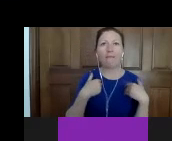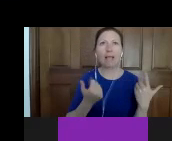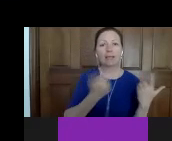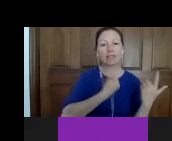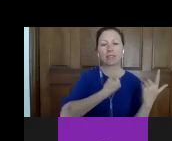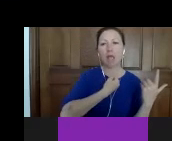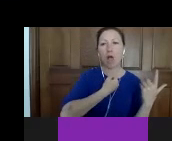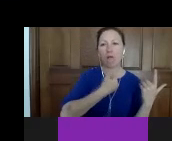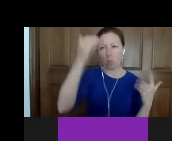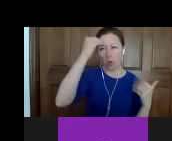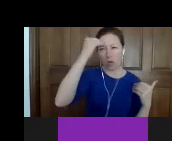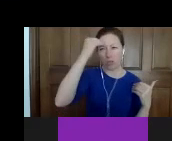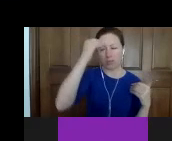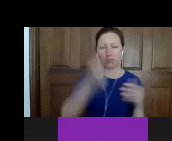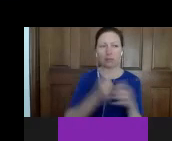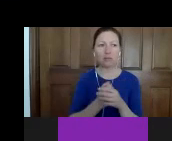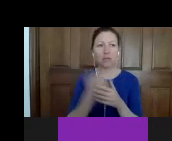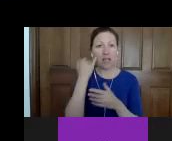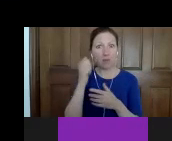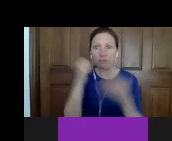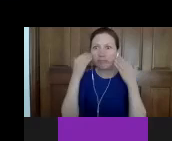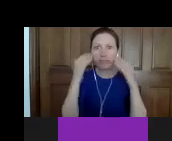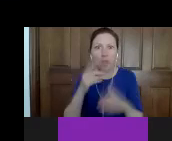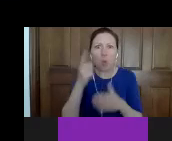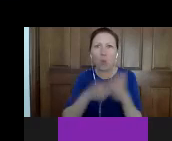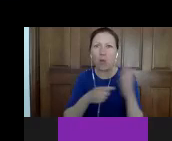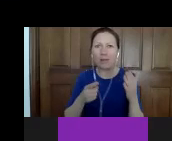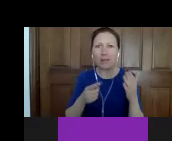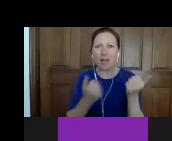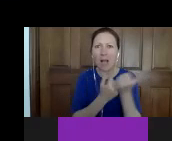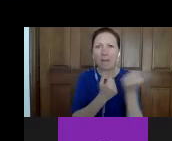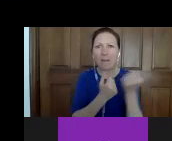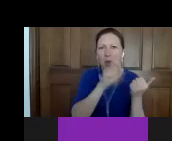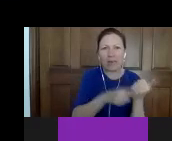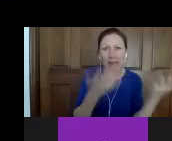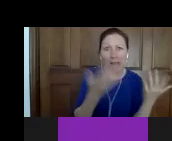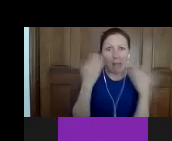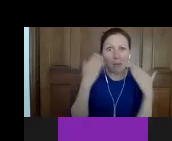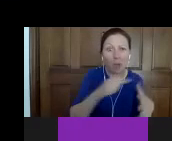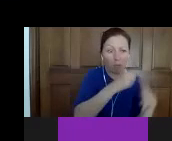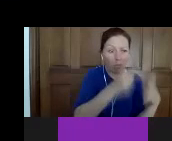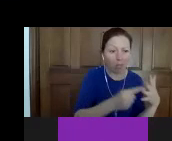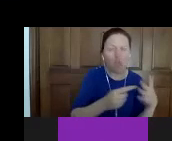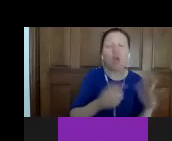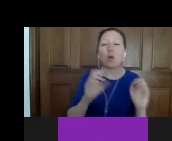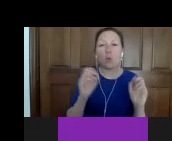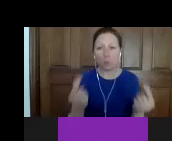you might need, I would say what your diagnosis is and then go to the job accommodations network